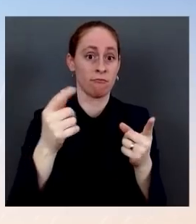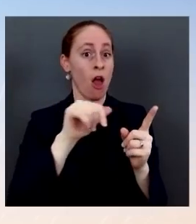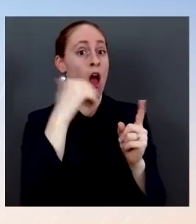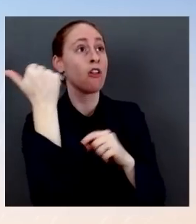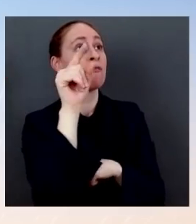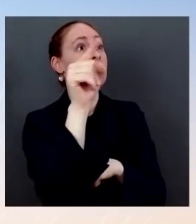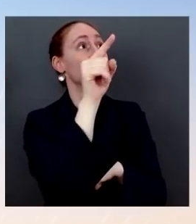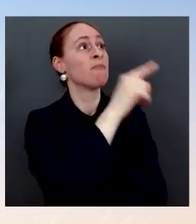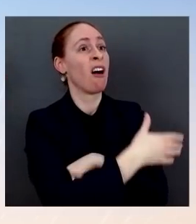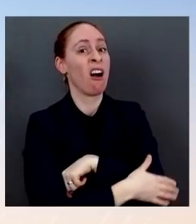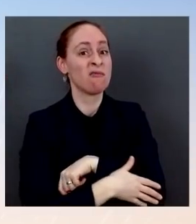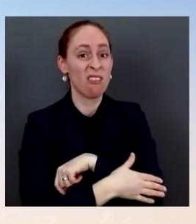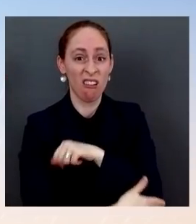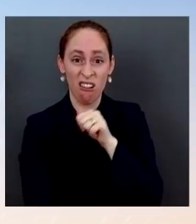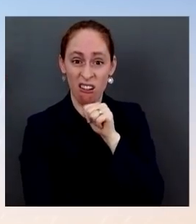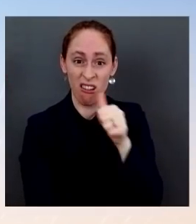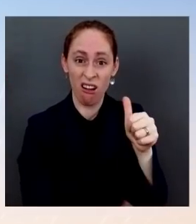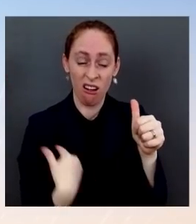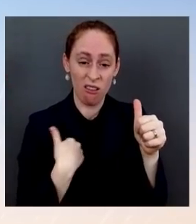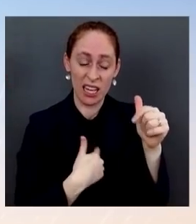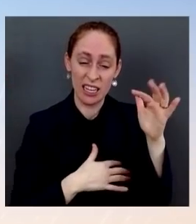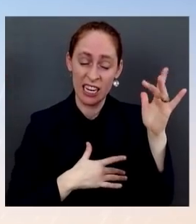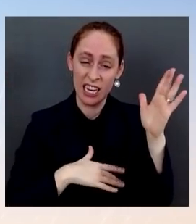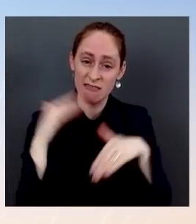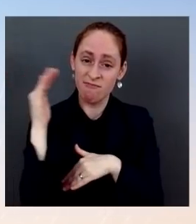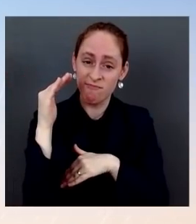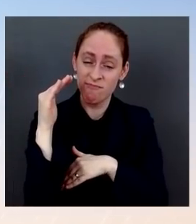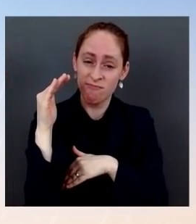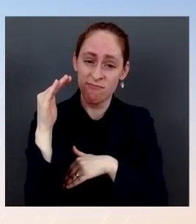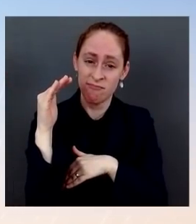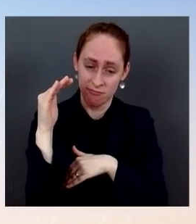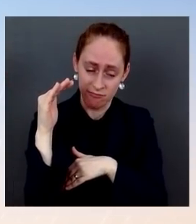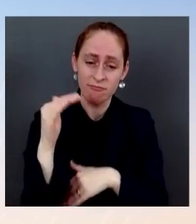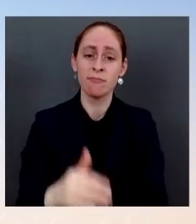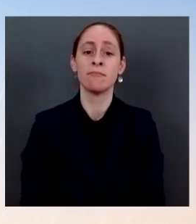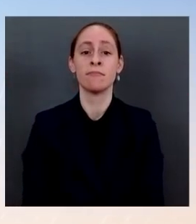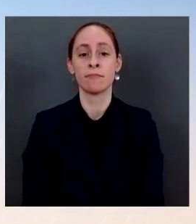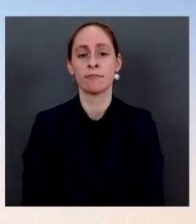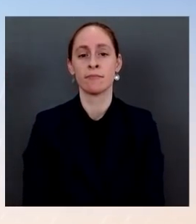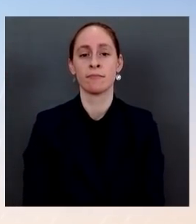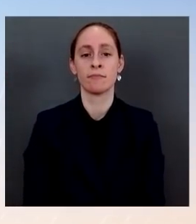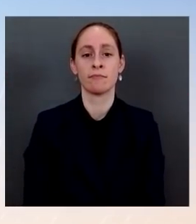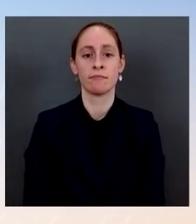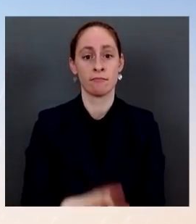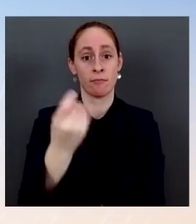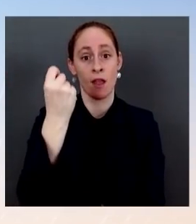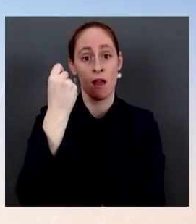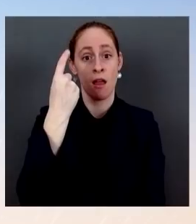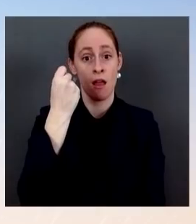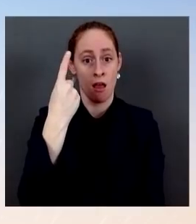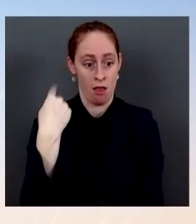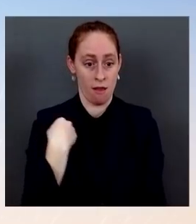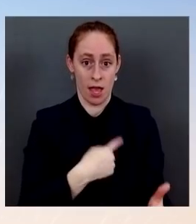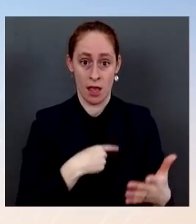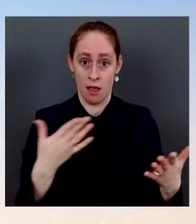this is happening all around the world where there is not enough testing capacity. And we have taken steps that are more significant